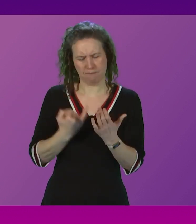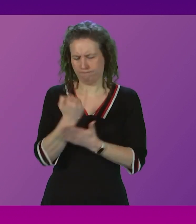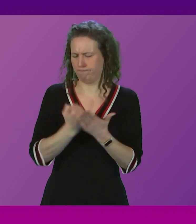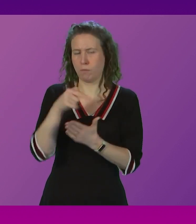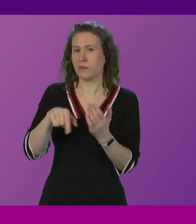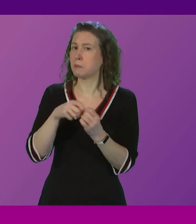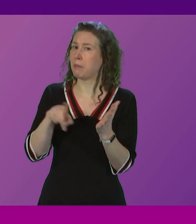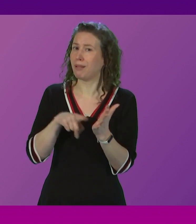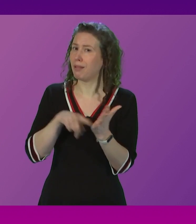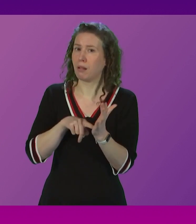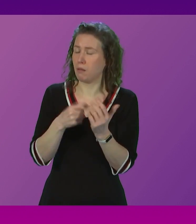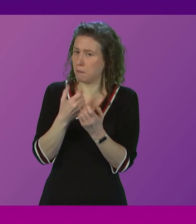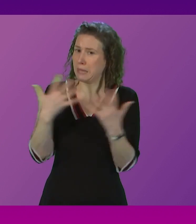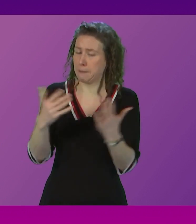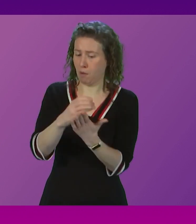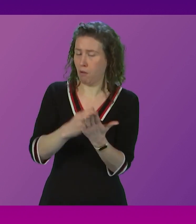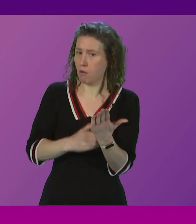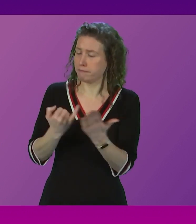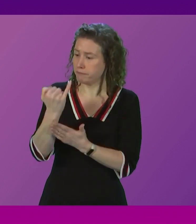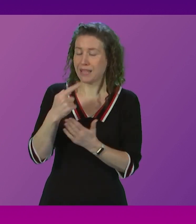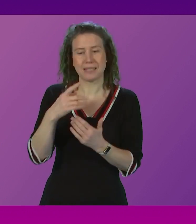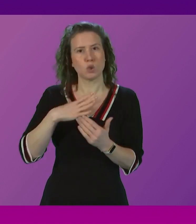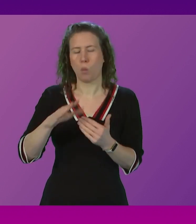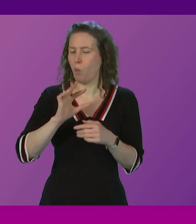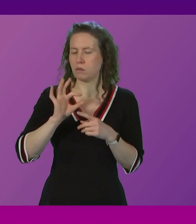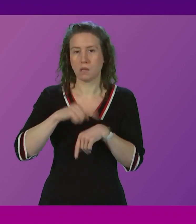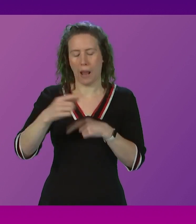bill. A majority oppose reducing from two years to six months the time that applicants must have